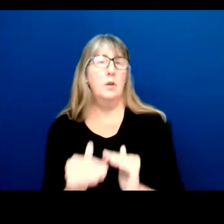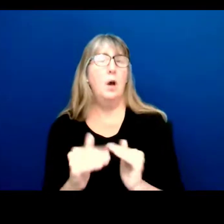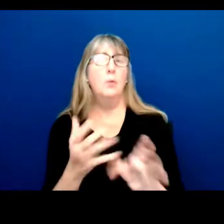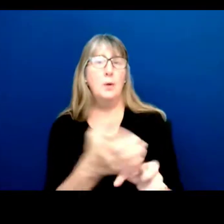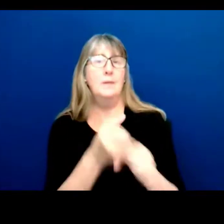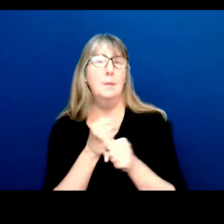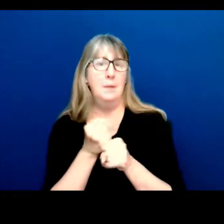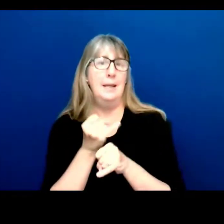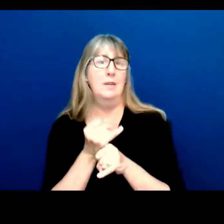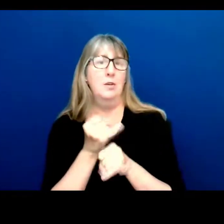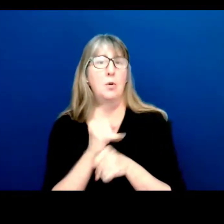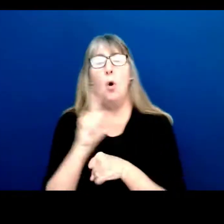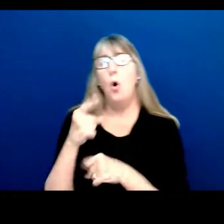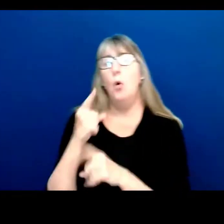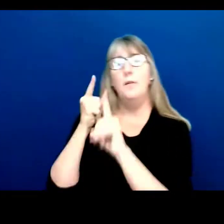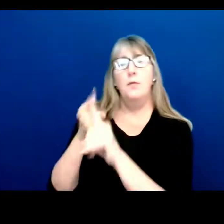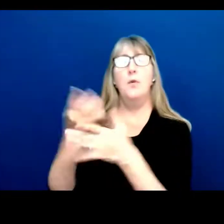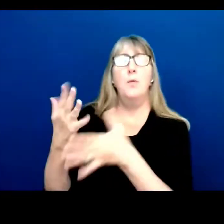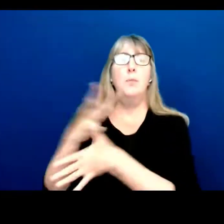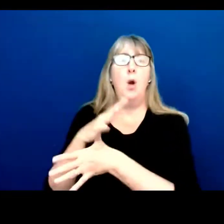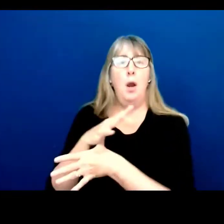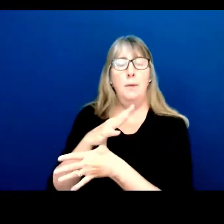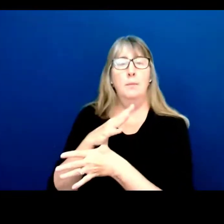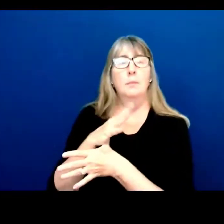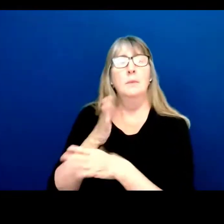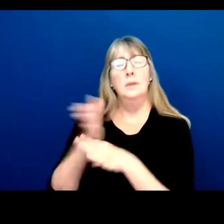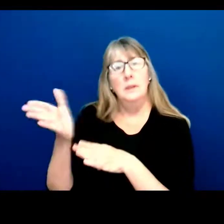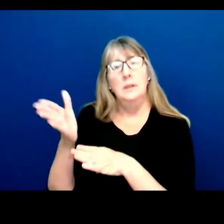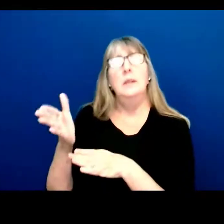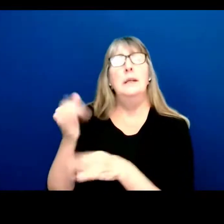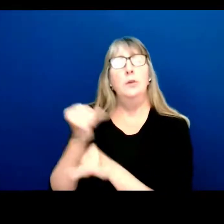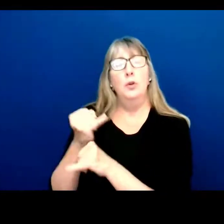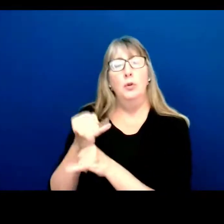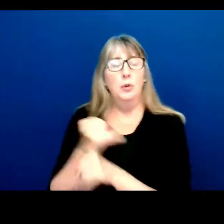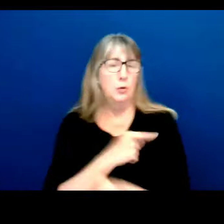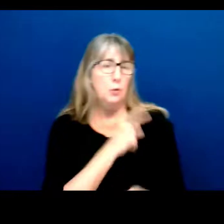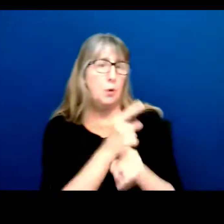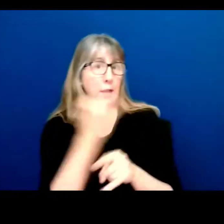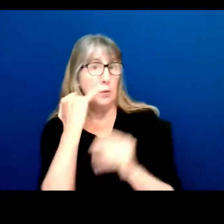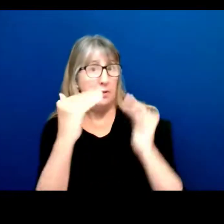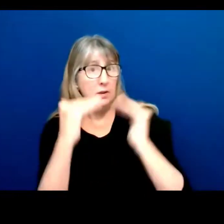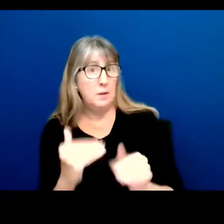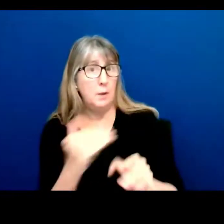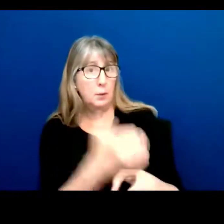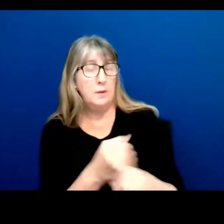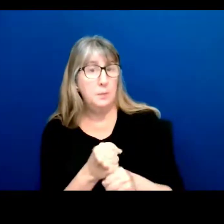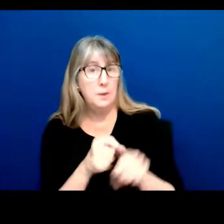It's only for prime Institutions. Diane Dean: Right. So, if a subrecipient is also a prime .. .